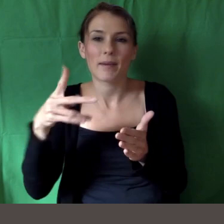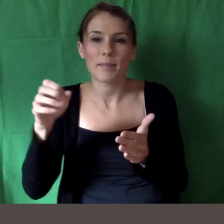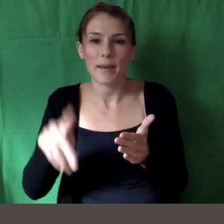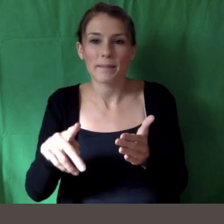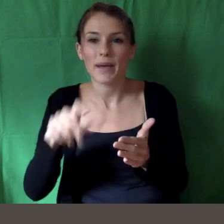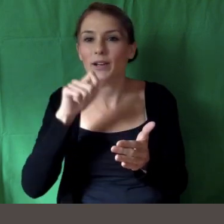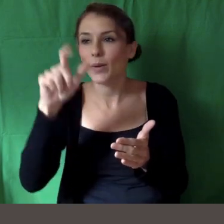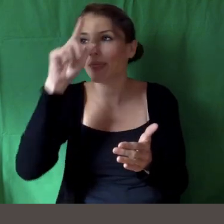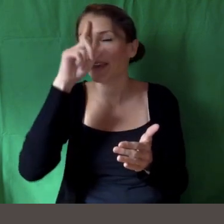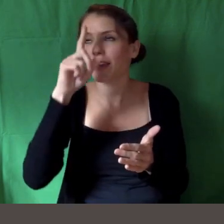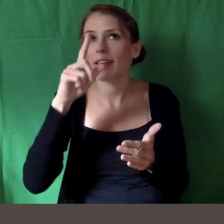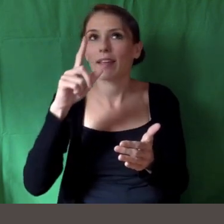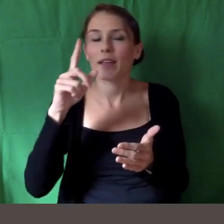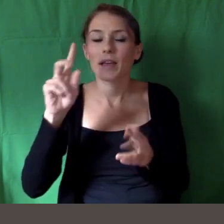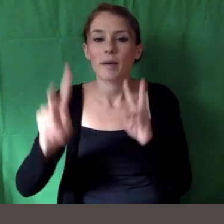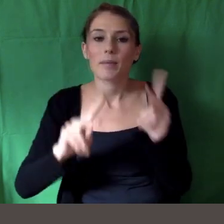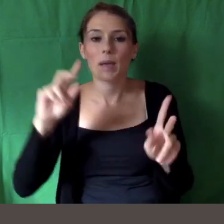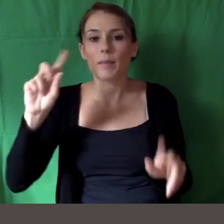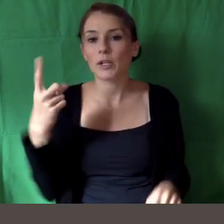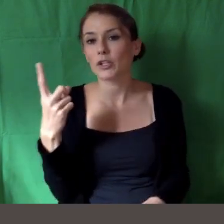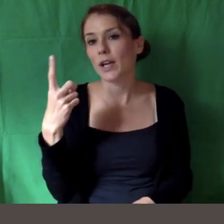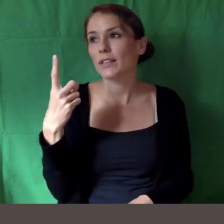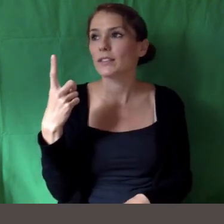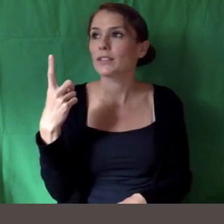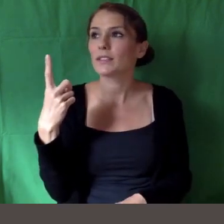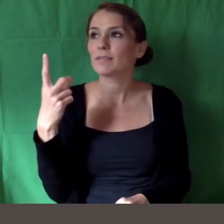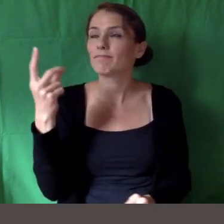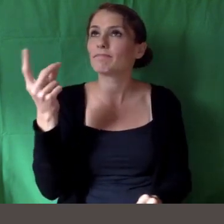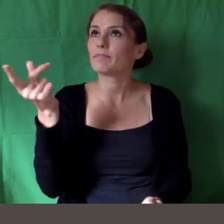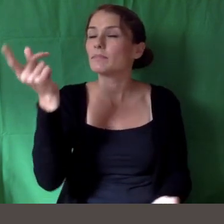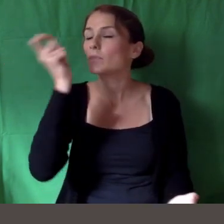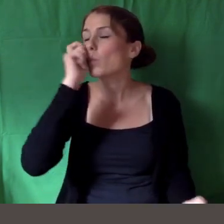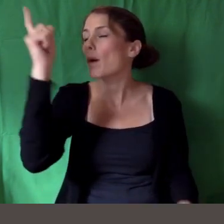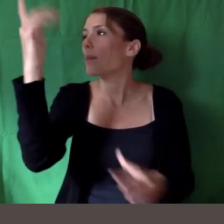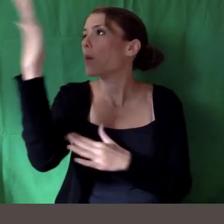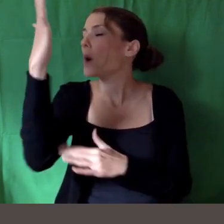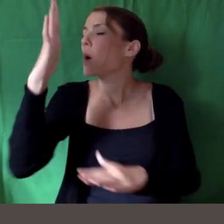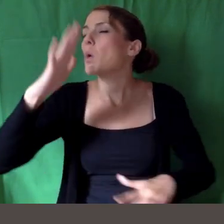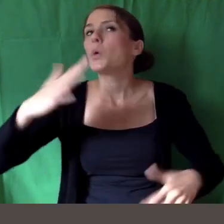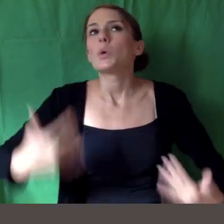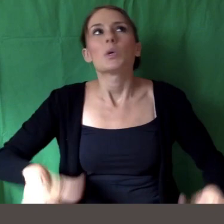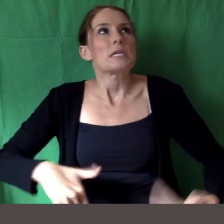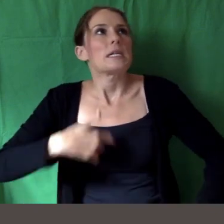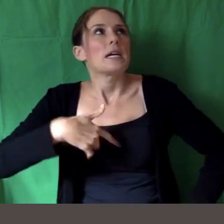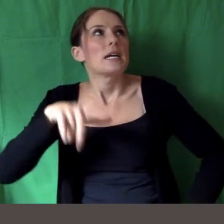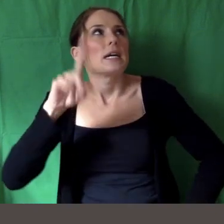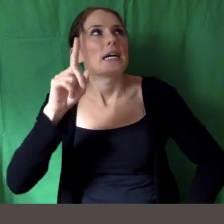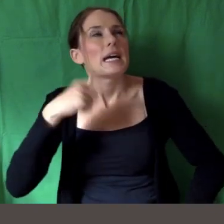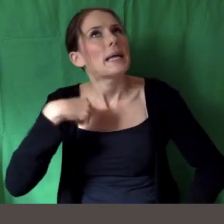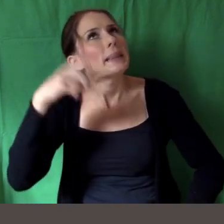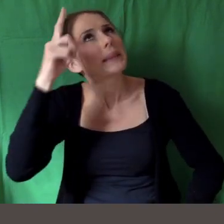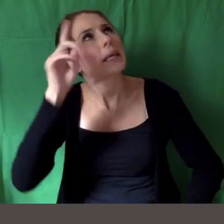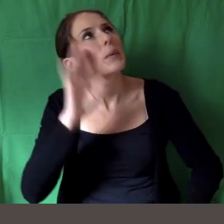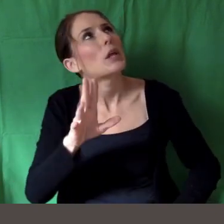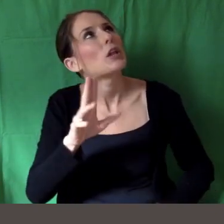You don't, I don't think, I don't think people just suddenly wake up and say, hey, I'm going to write a PEP today.